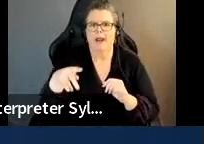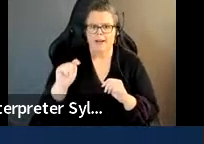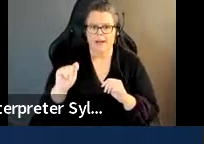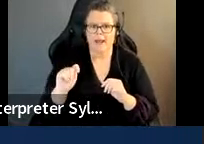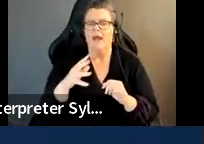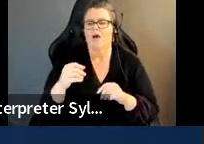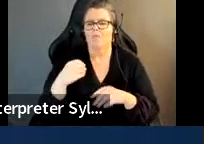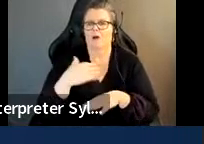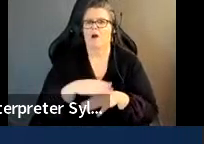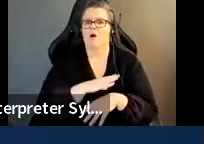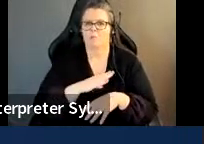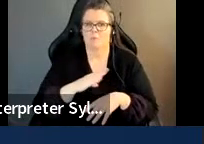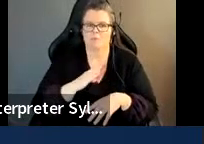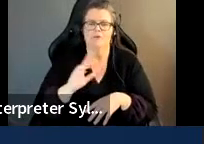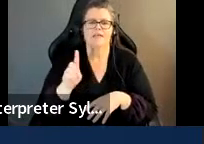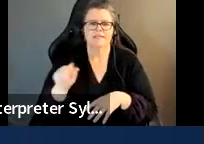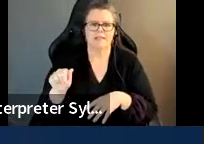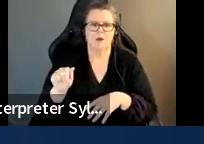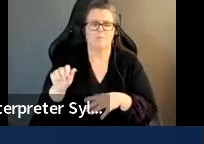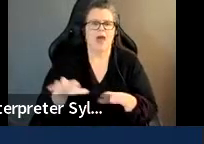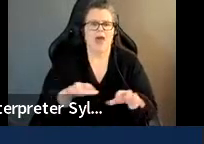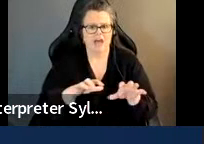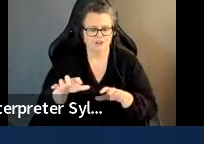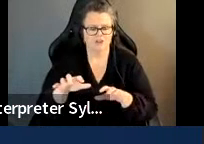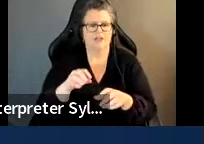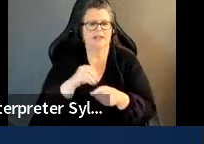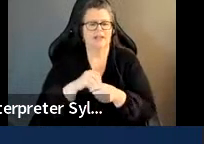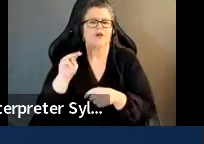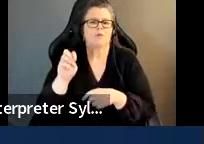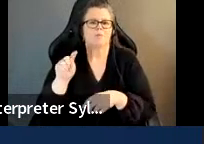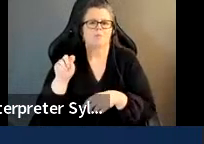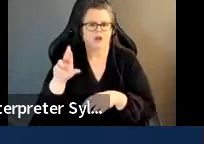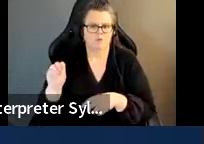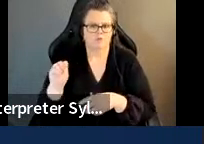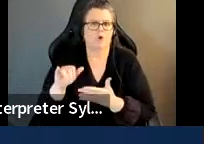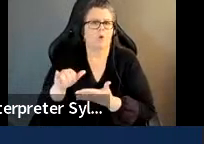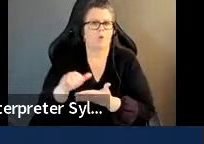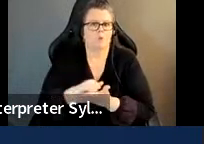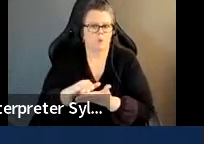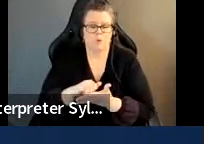Metropolitan New York, and I have to admit I haven't read through the entire regulation,